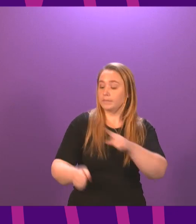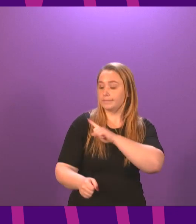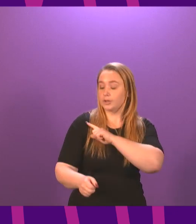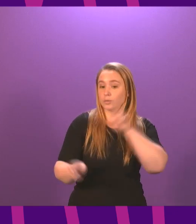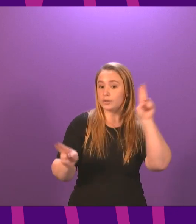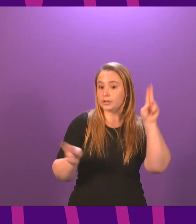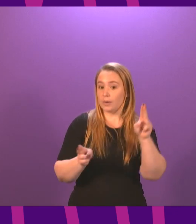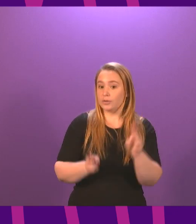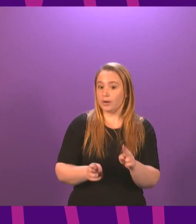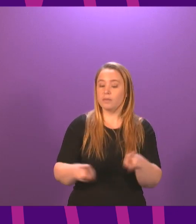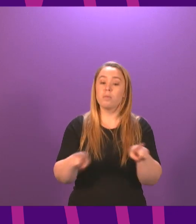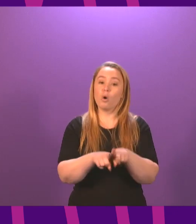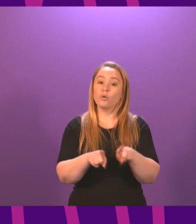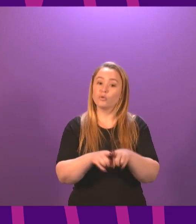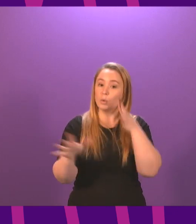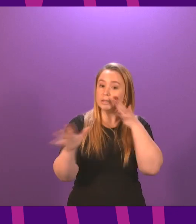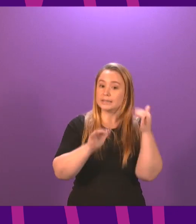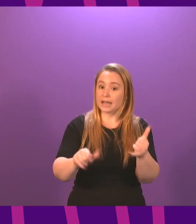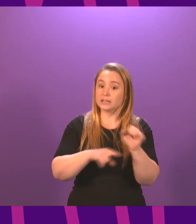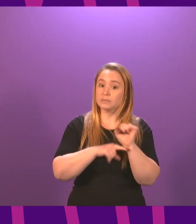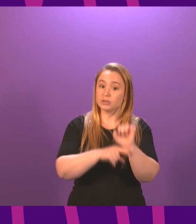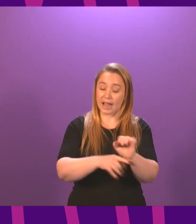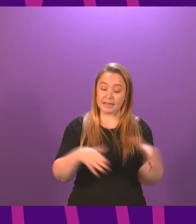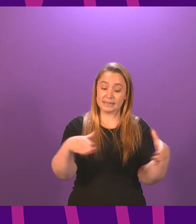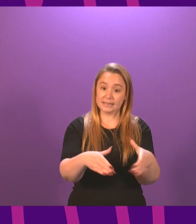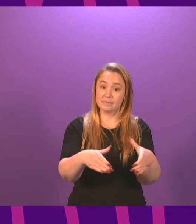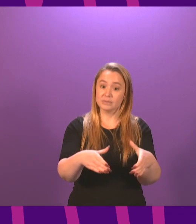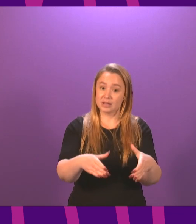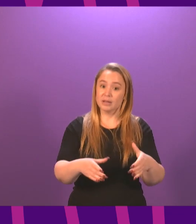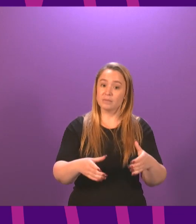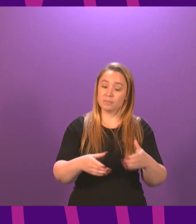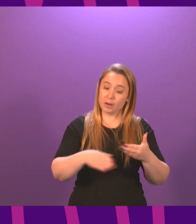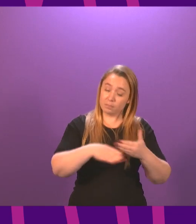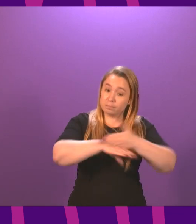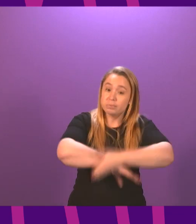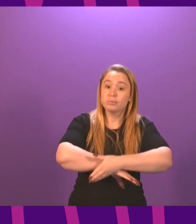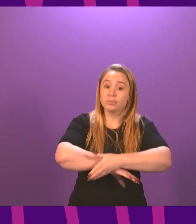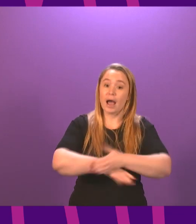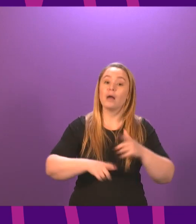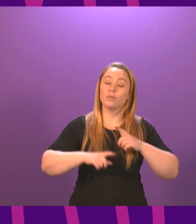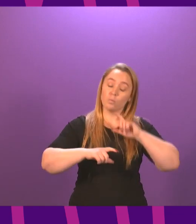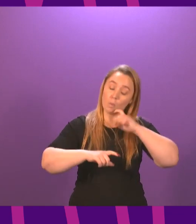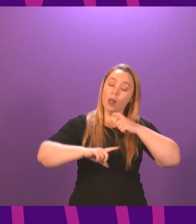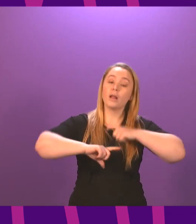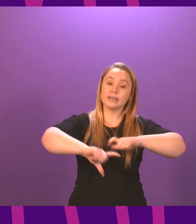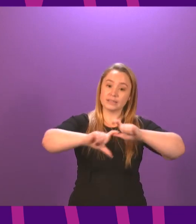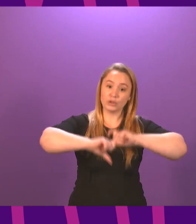but also because of the very good work that test and protect and our public health teams are doing, which they will continue to do.